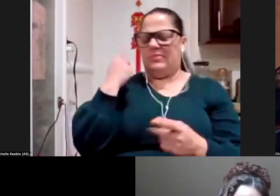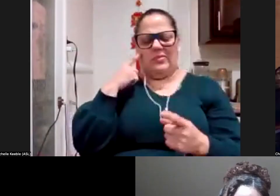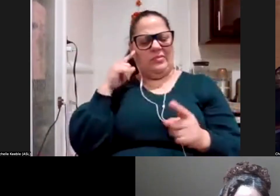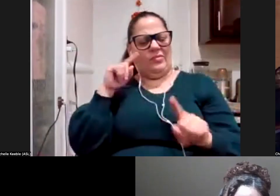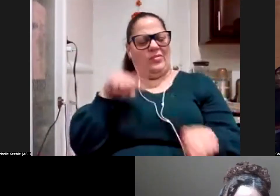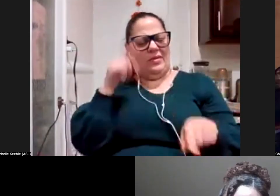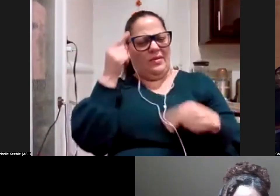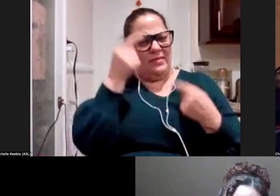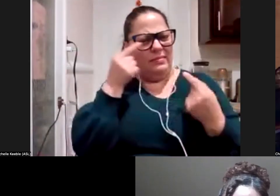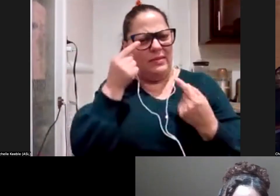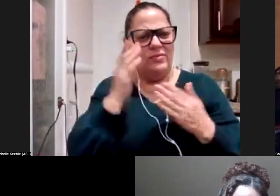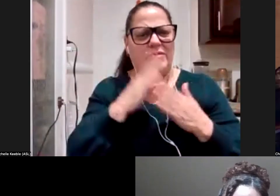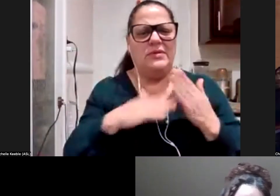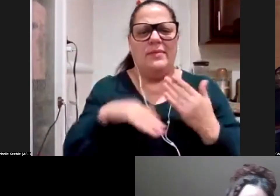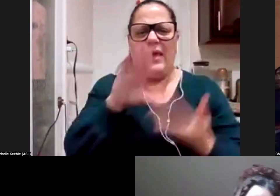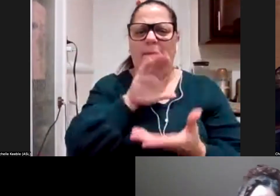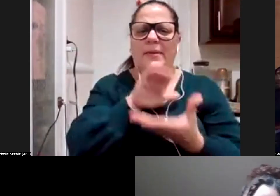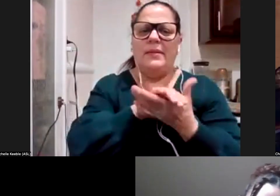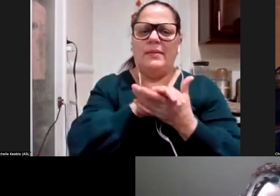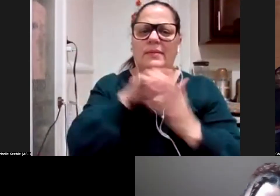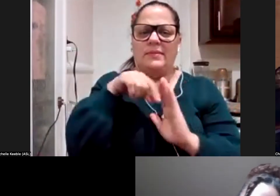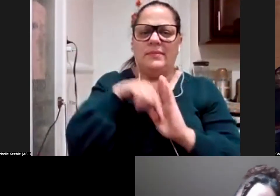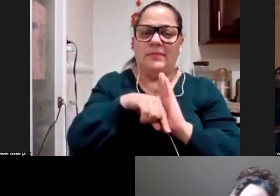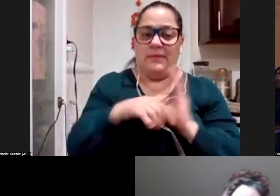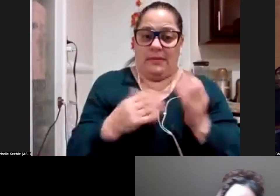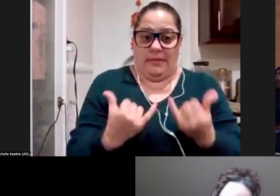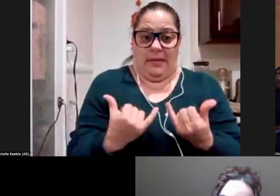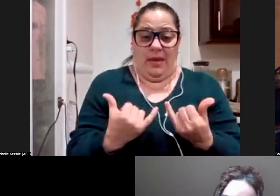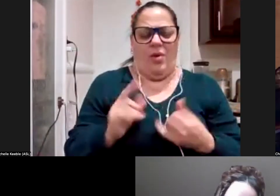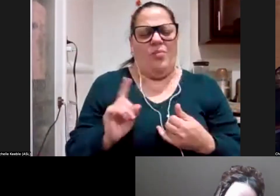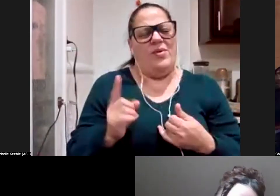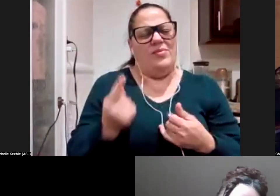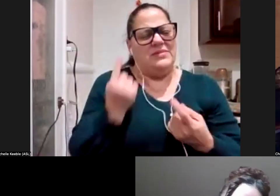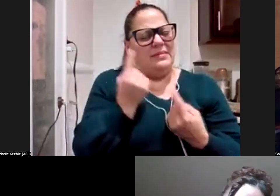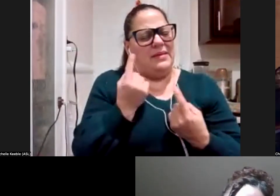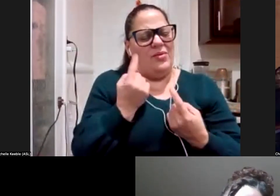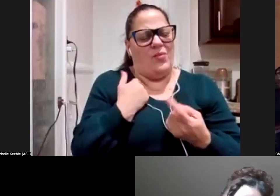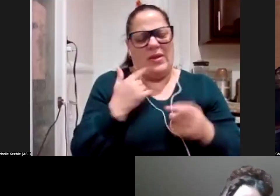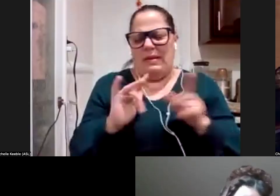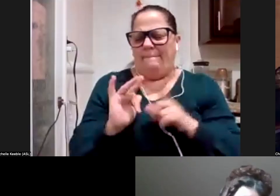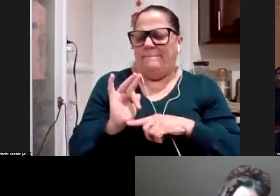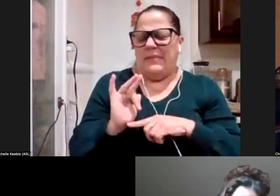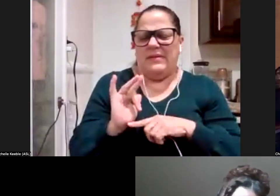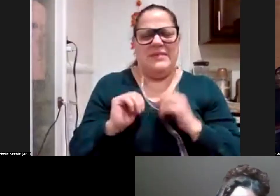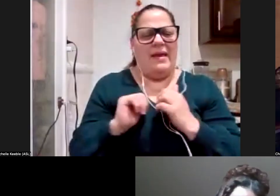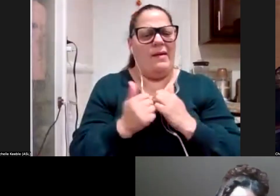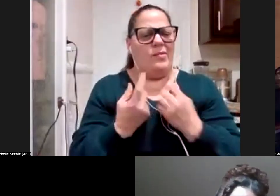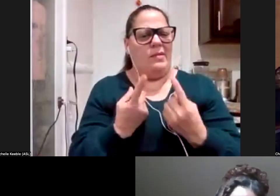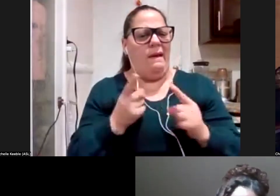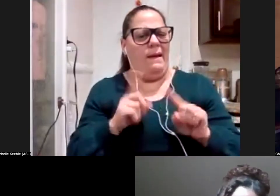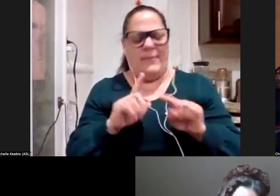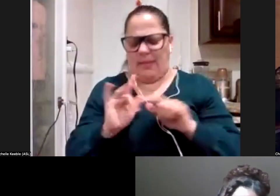for something I believe so deeply in now where was I then what did I miss how did it happen but you